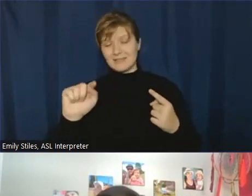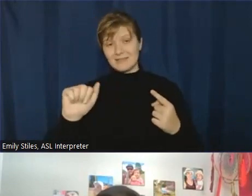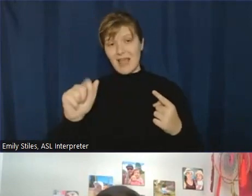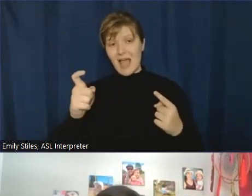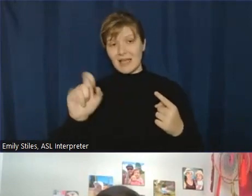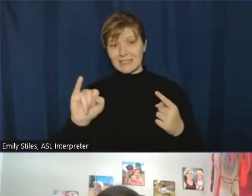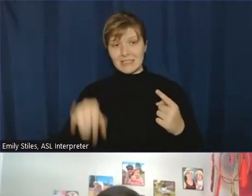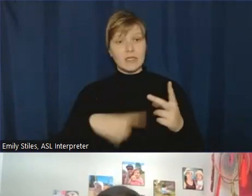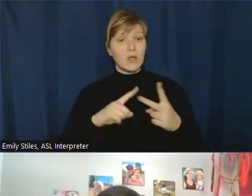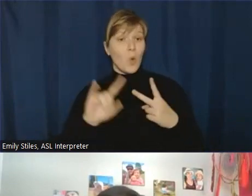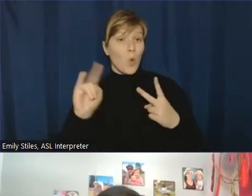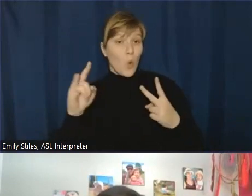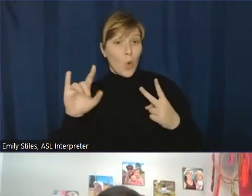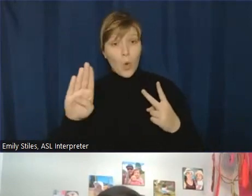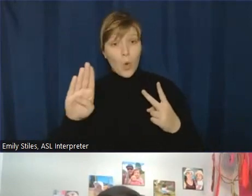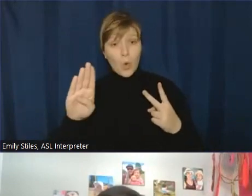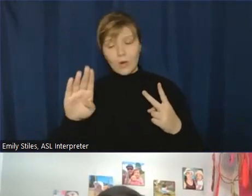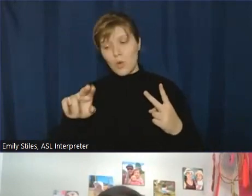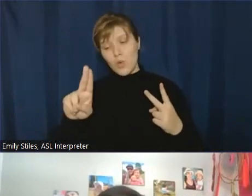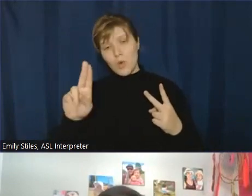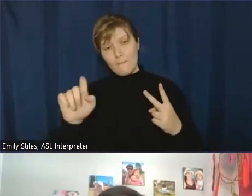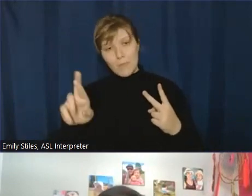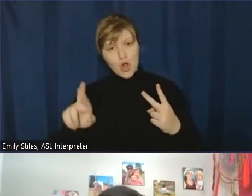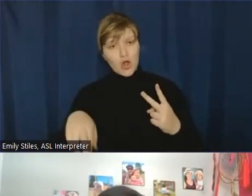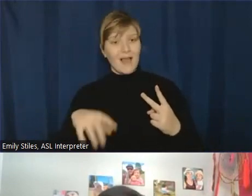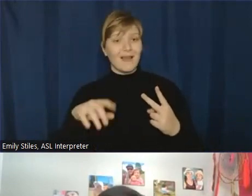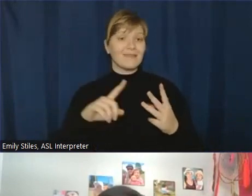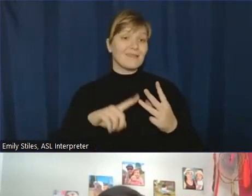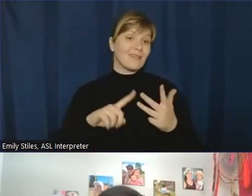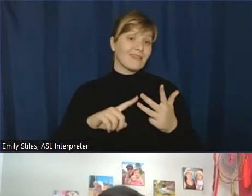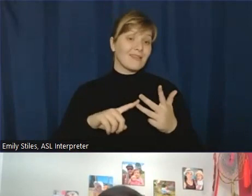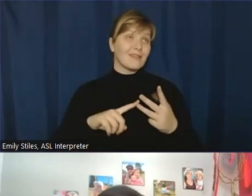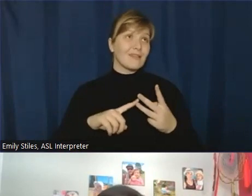is some sort of late-night program that the shelter has partnered with. I think,